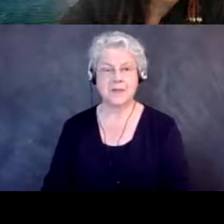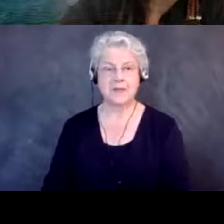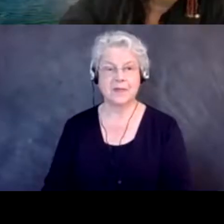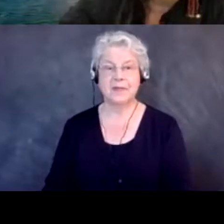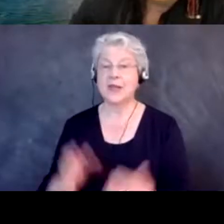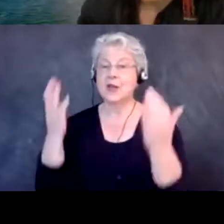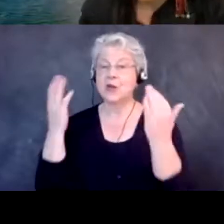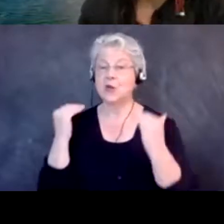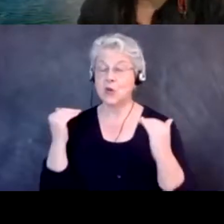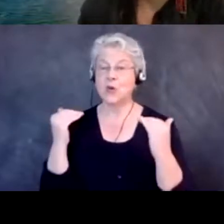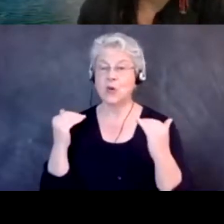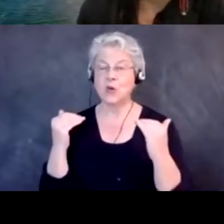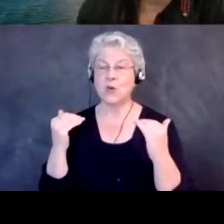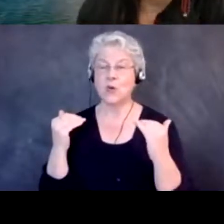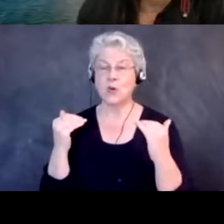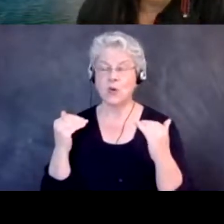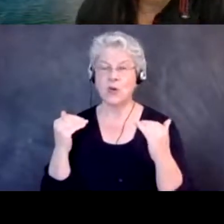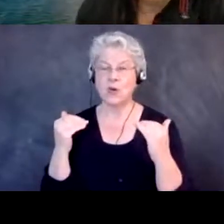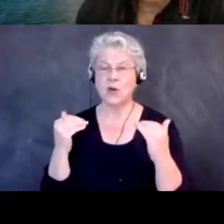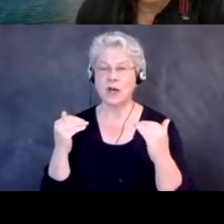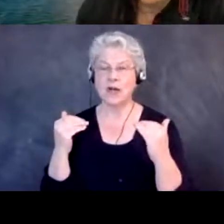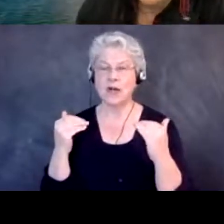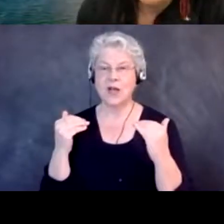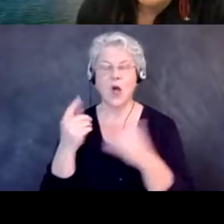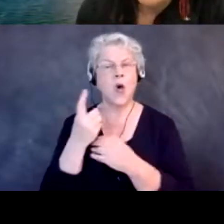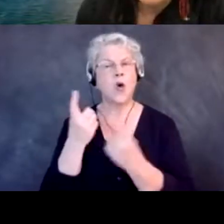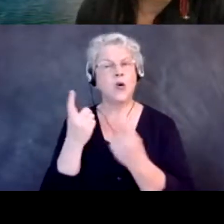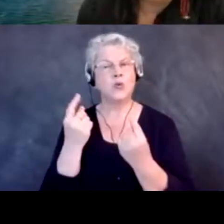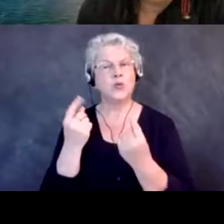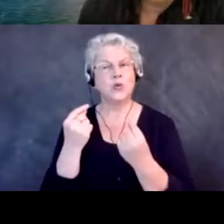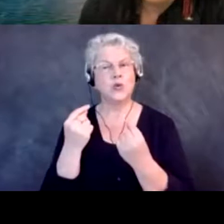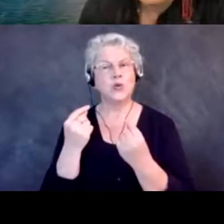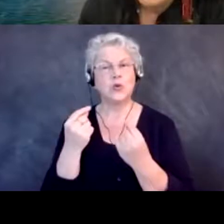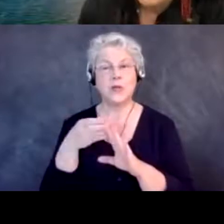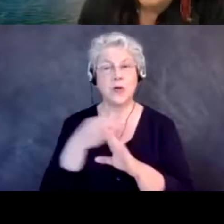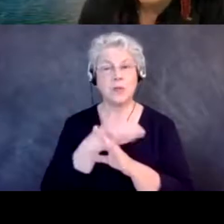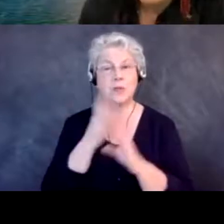So, one of the things you need to do when doing your pre-planning as well